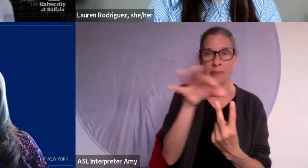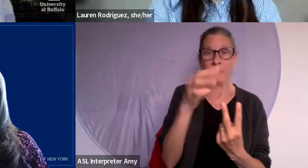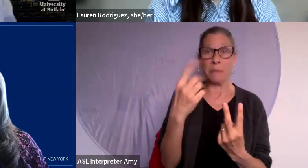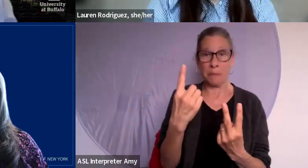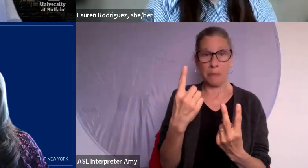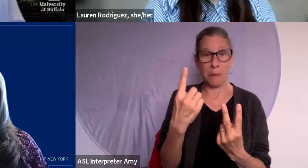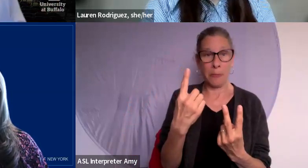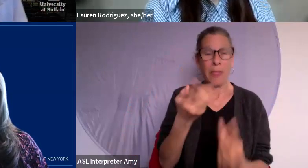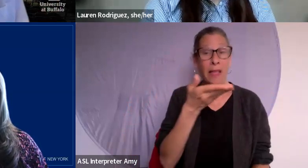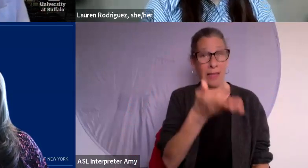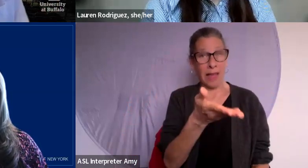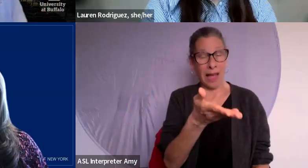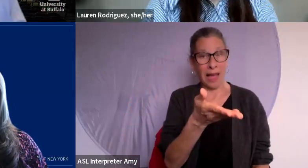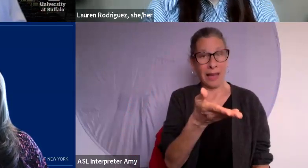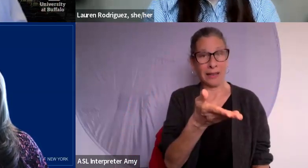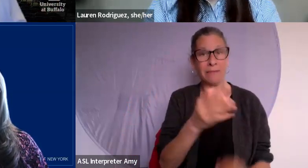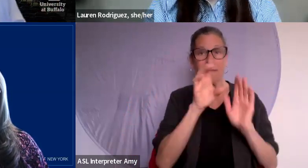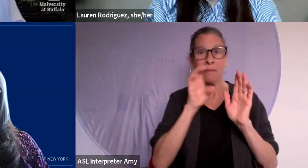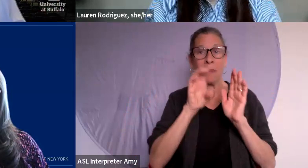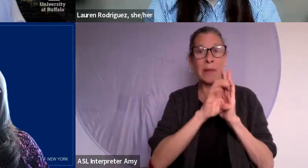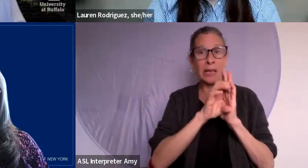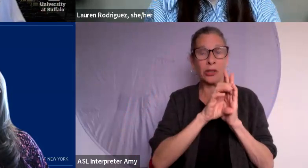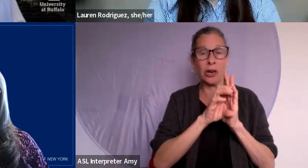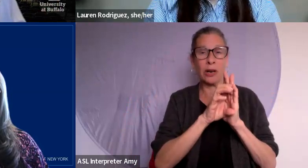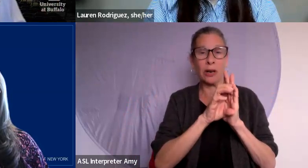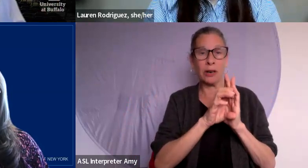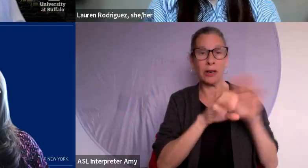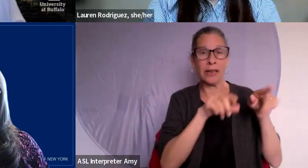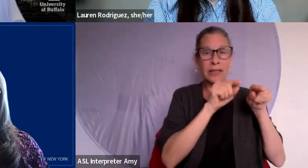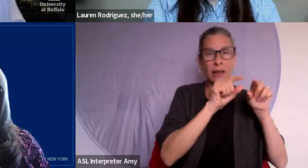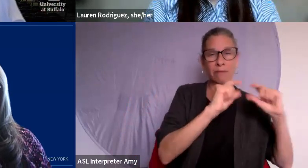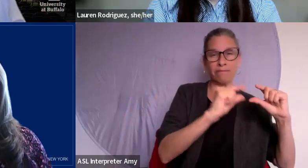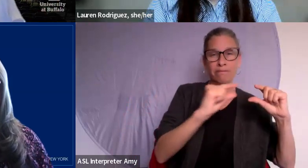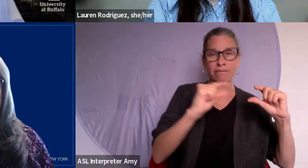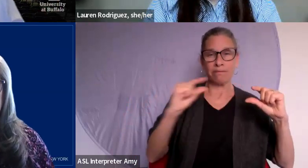So this diagram is an outline of the process we are using for the